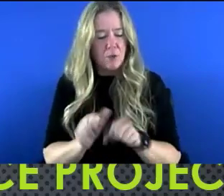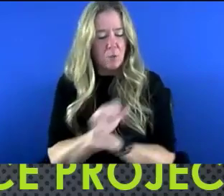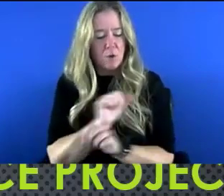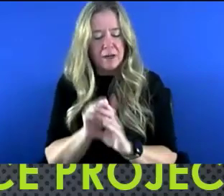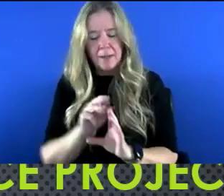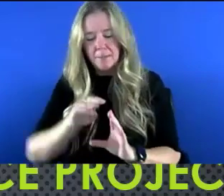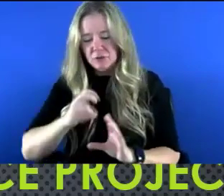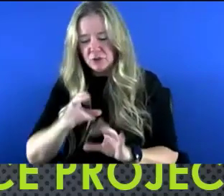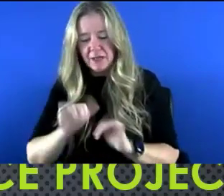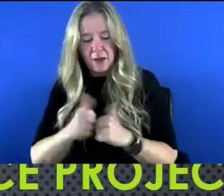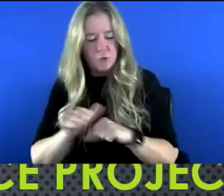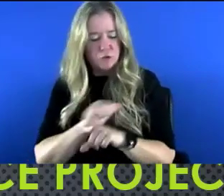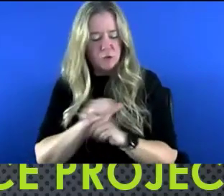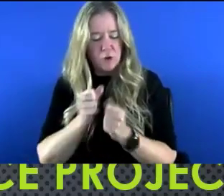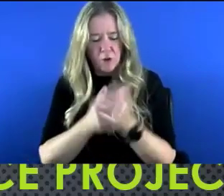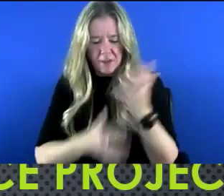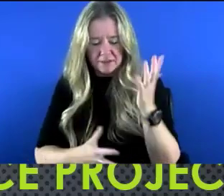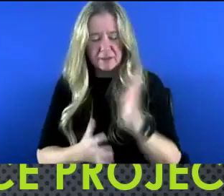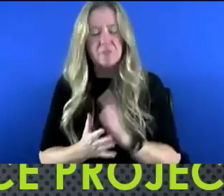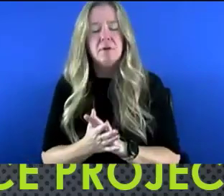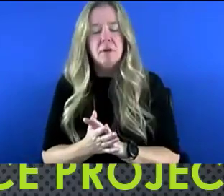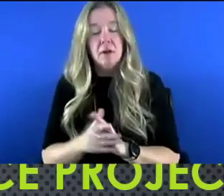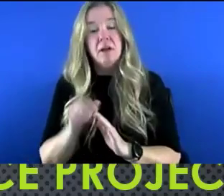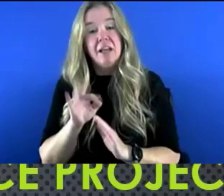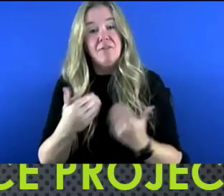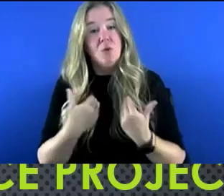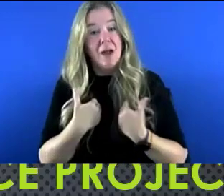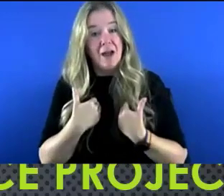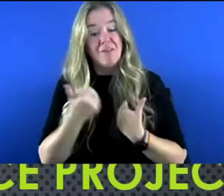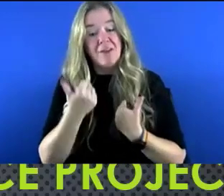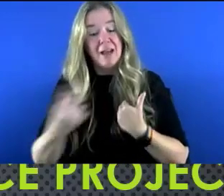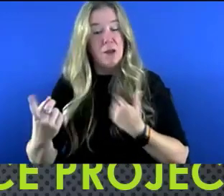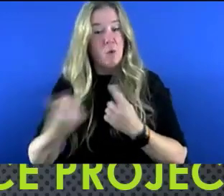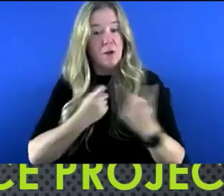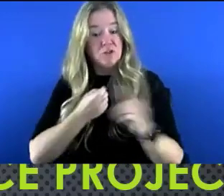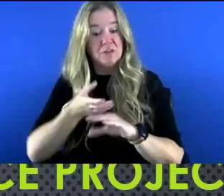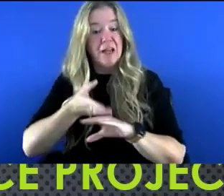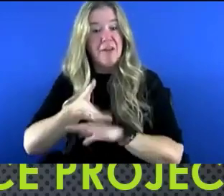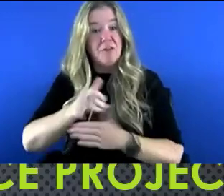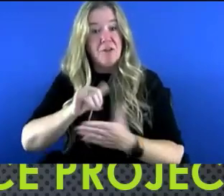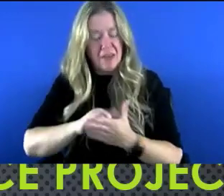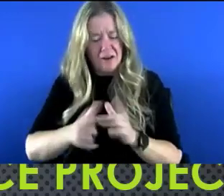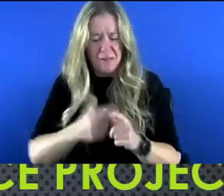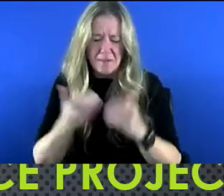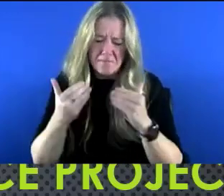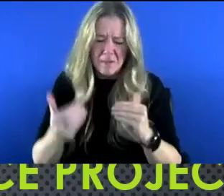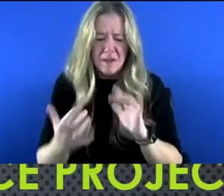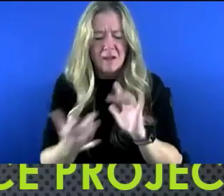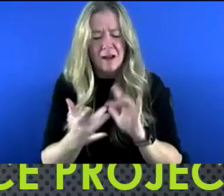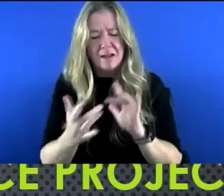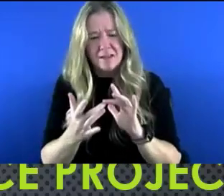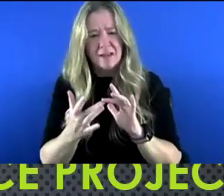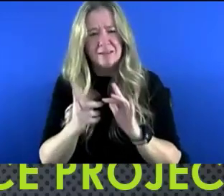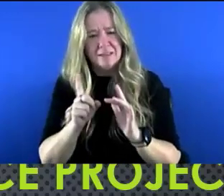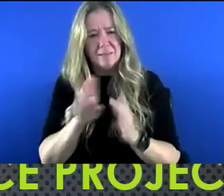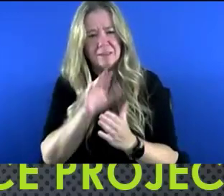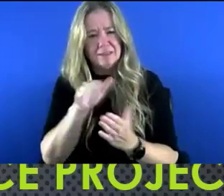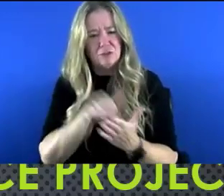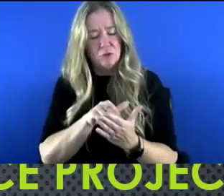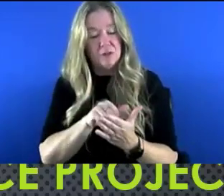That's all there. And then if you have questions beyond that, then you can contact the project. If you want to borrow